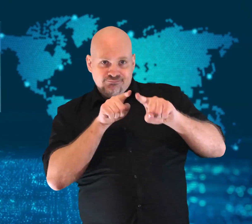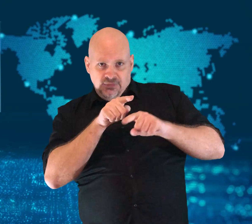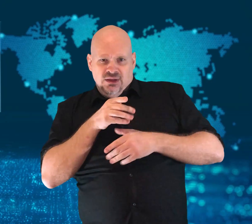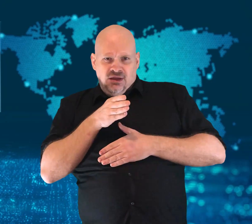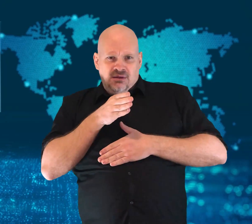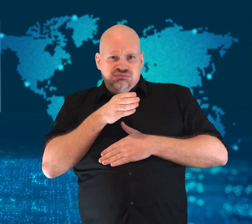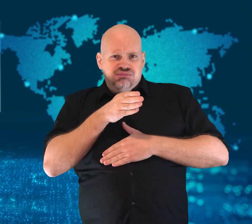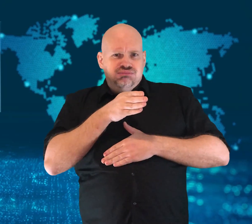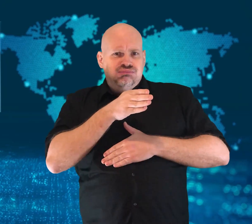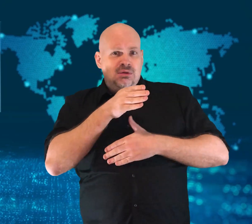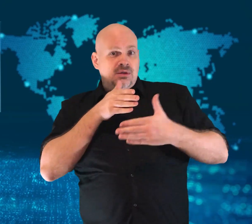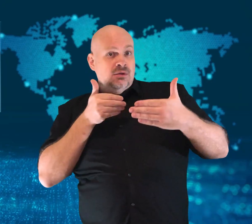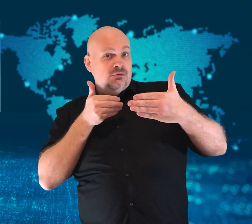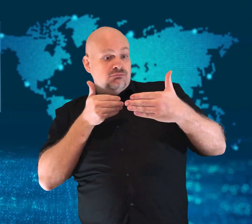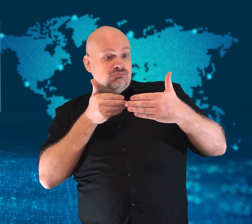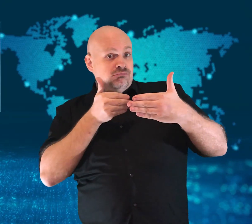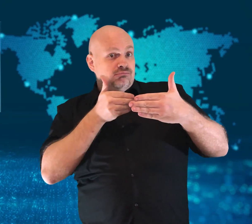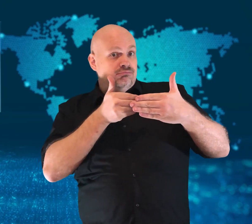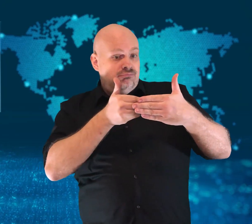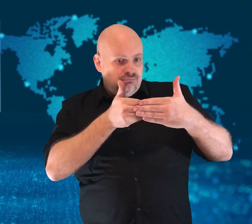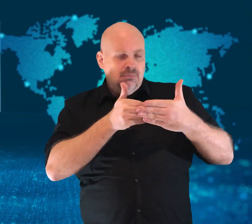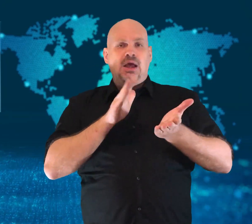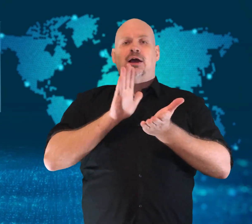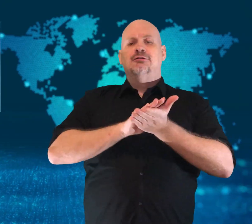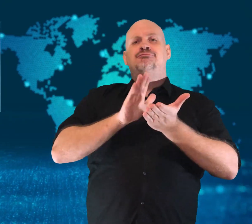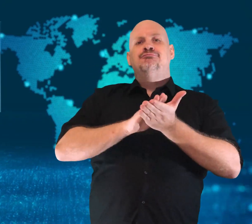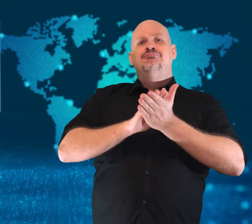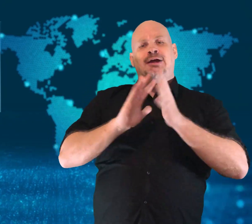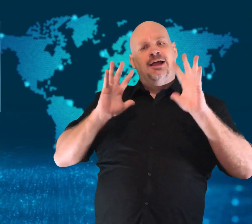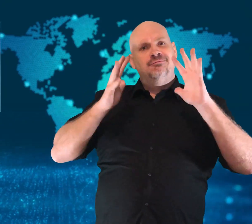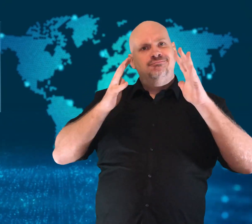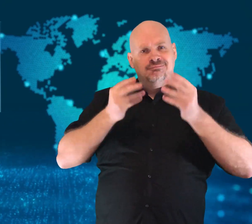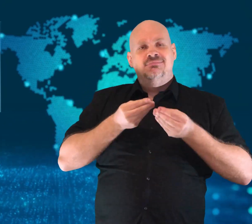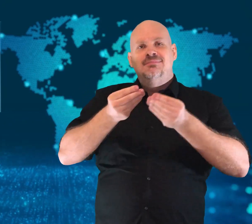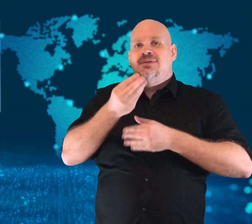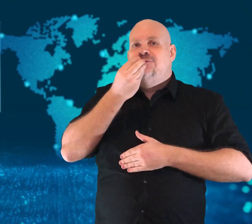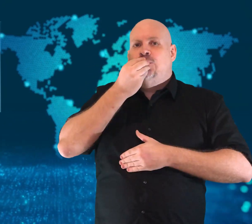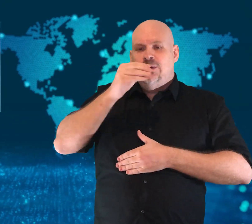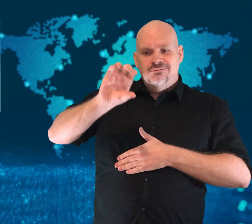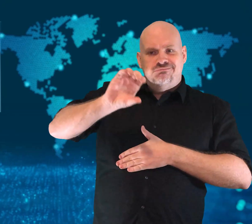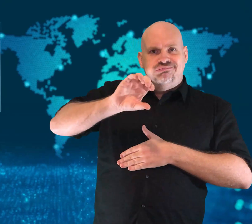the room - the fish was rewarded with food.